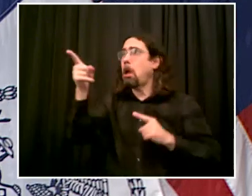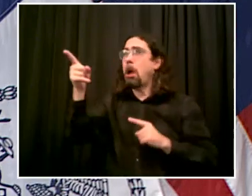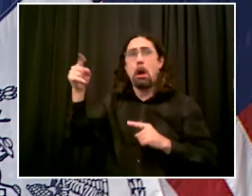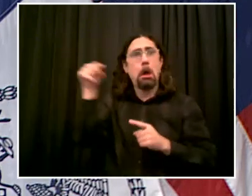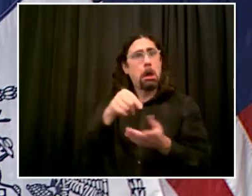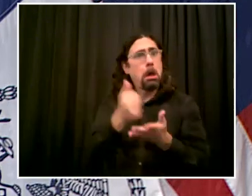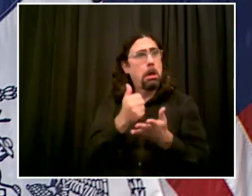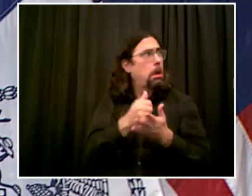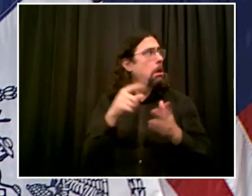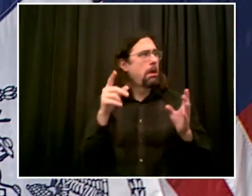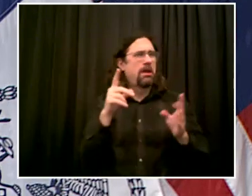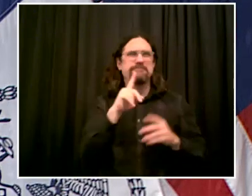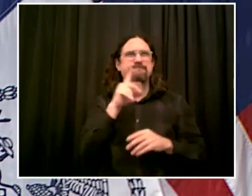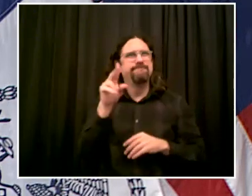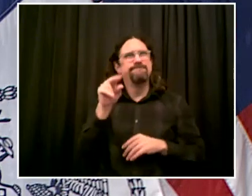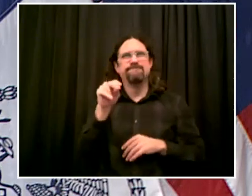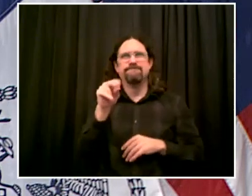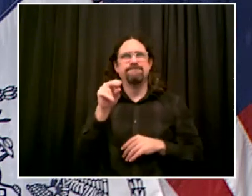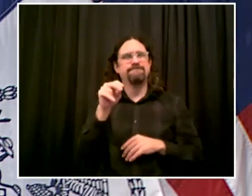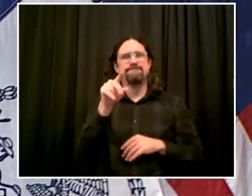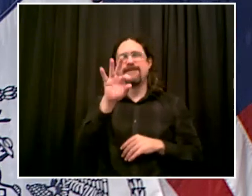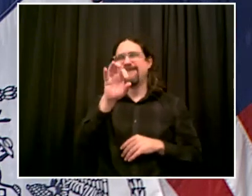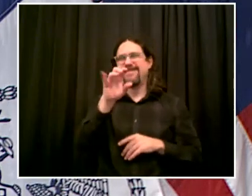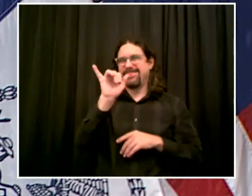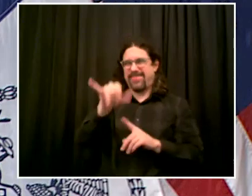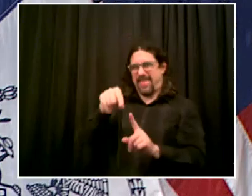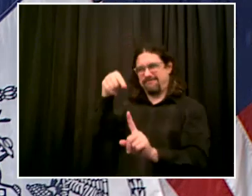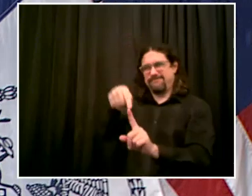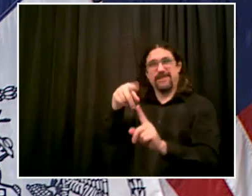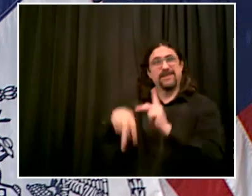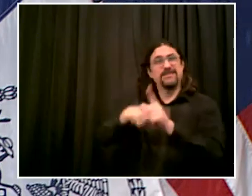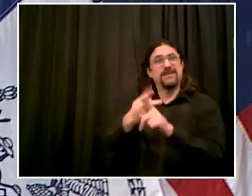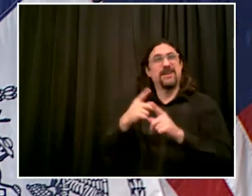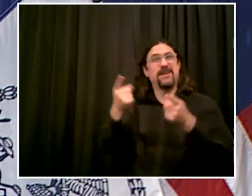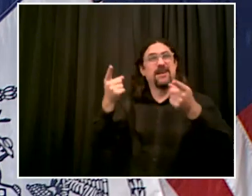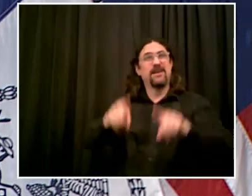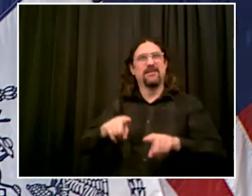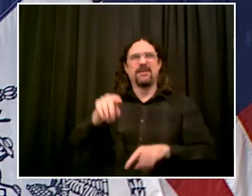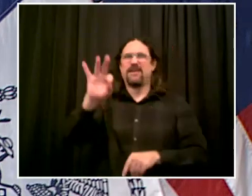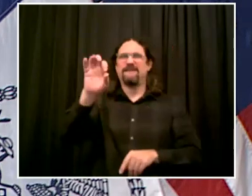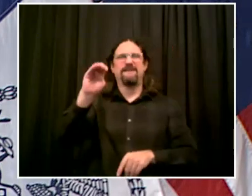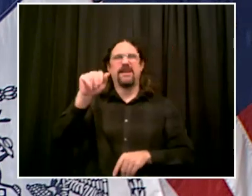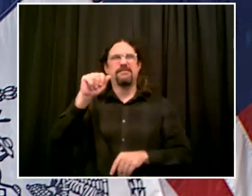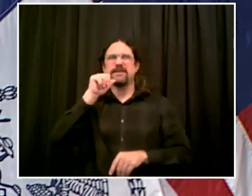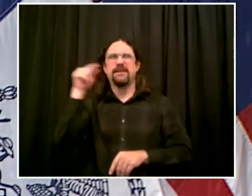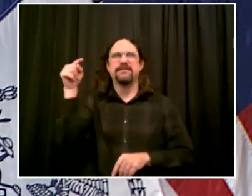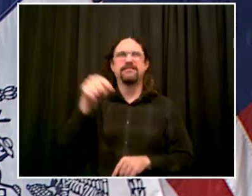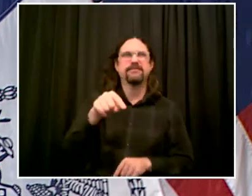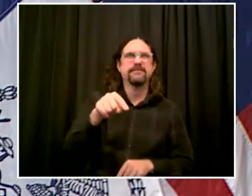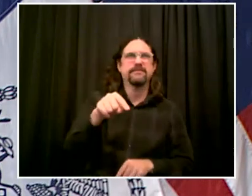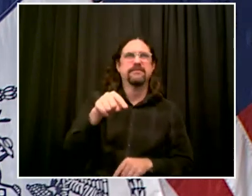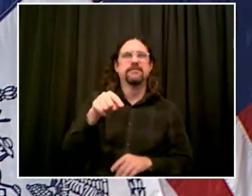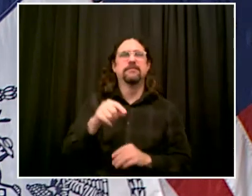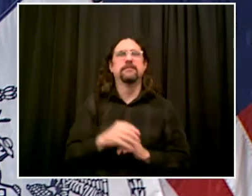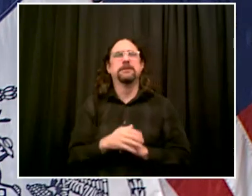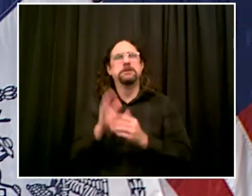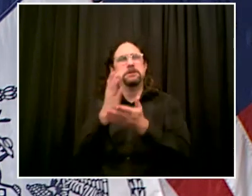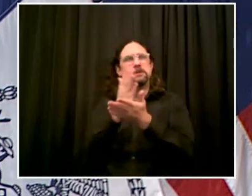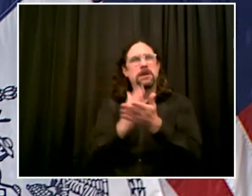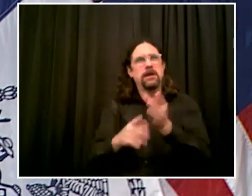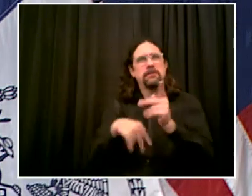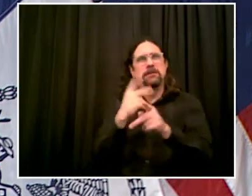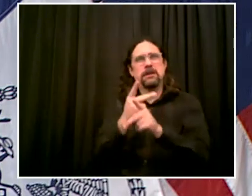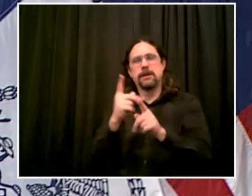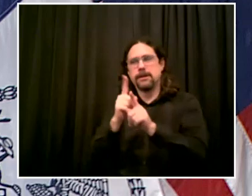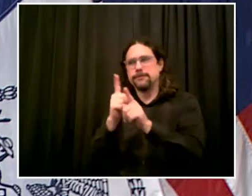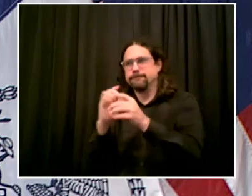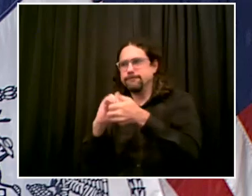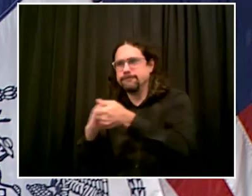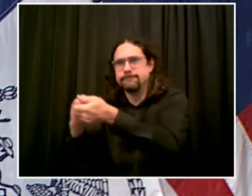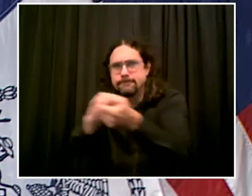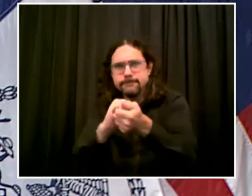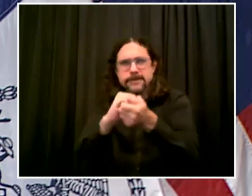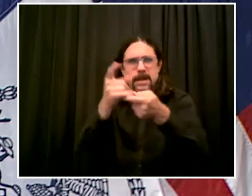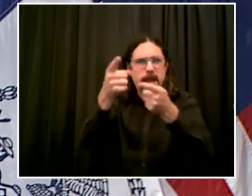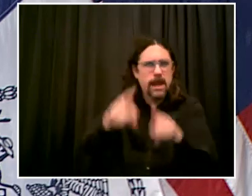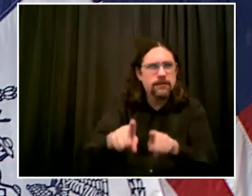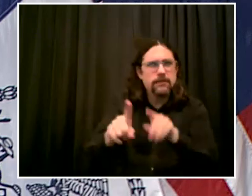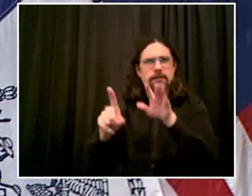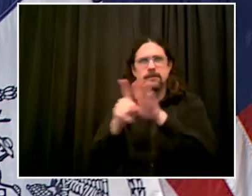IMMEDIATE IMPACT